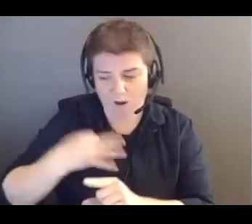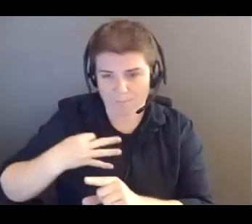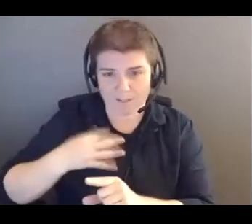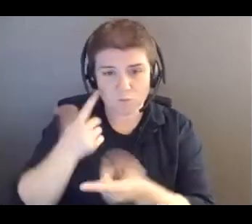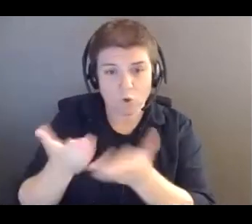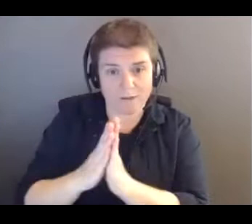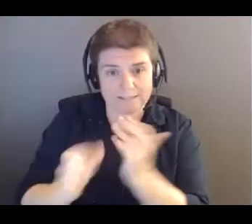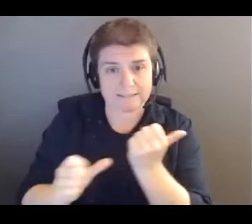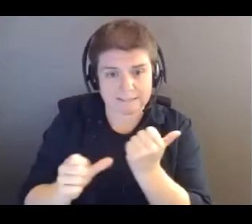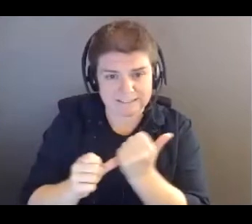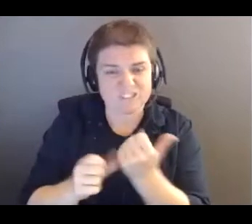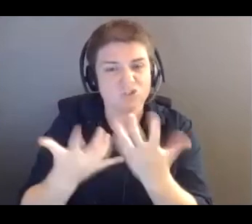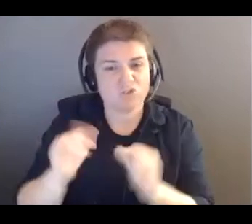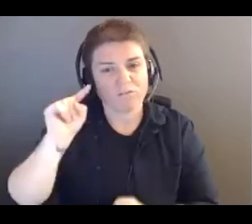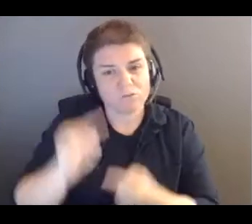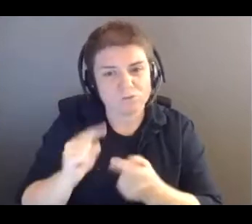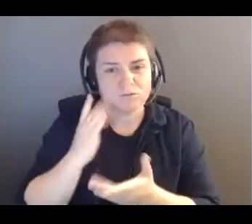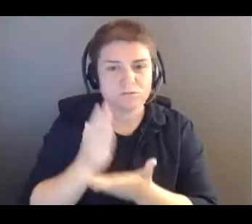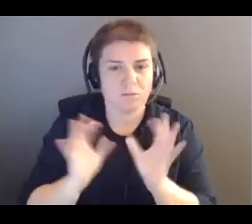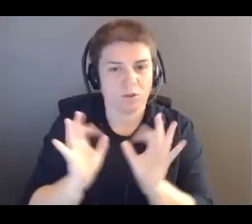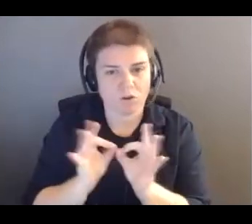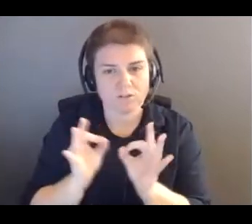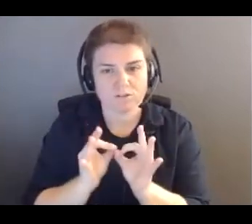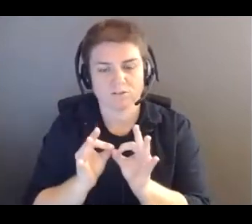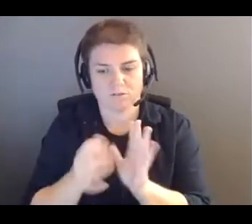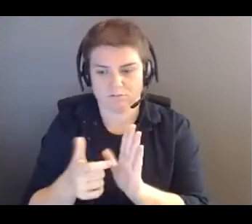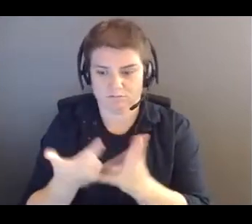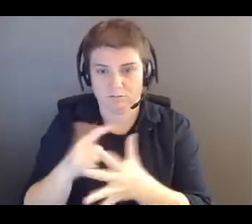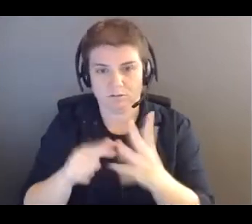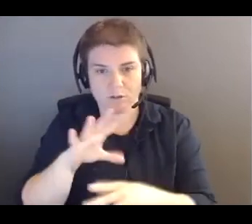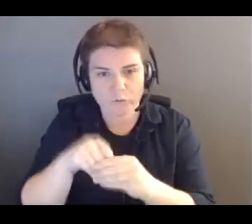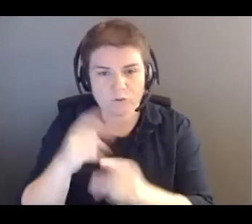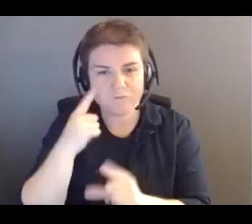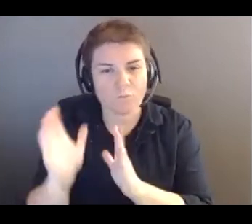some of the costs associated with preparing and submitting a grant application. You may